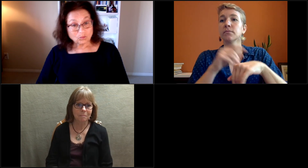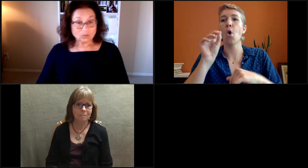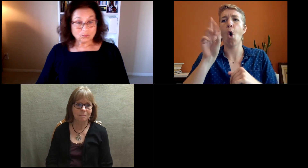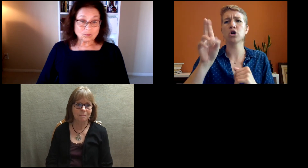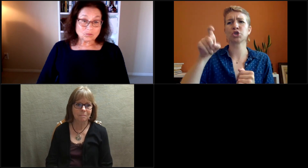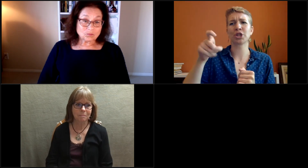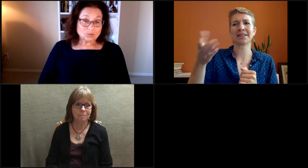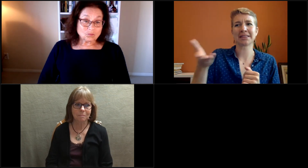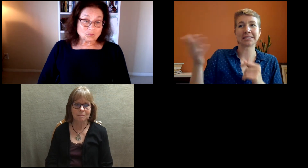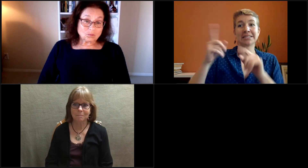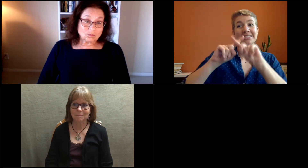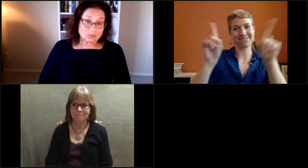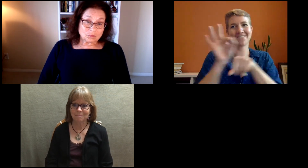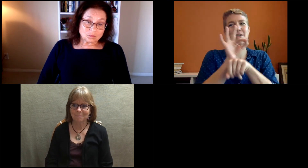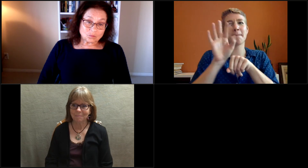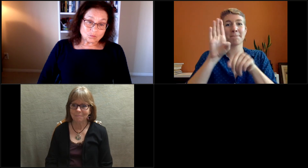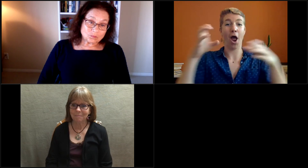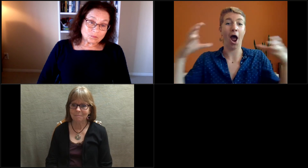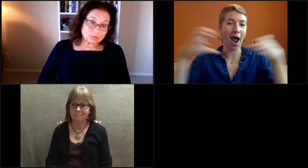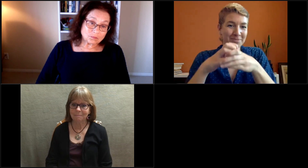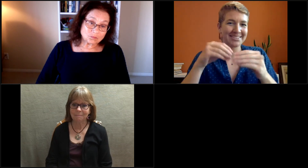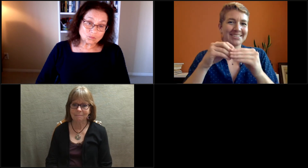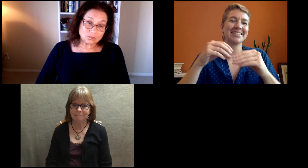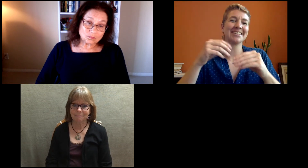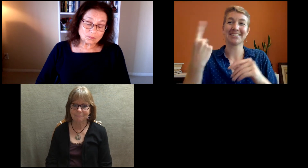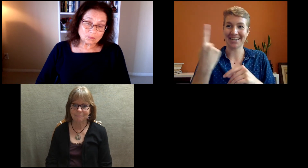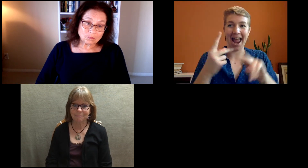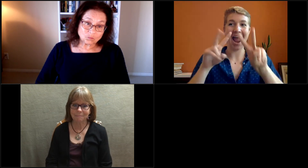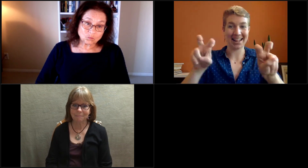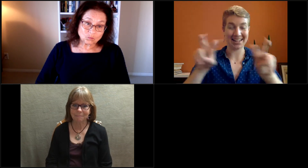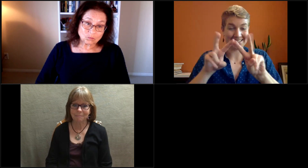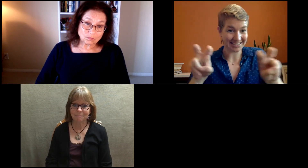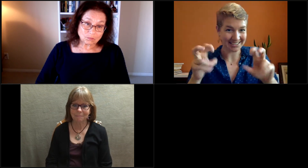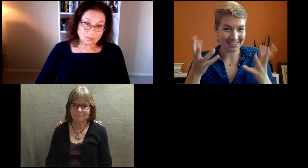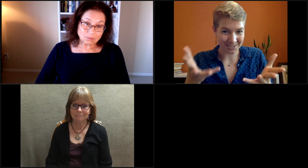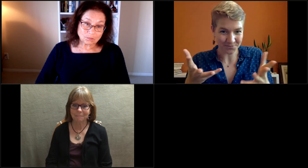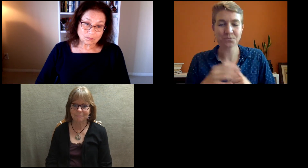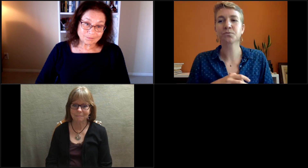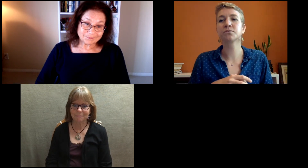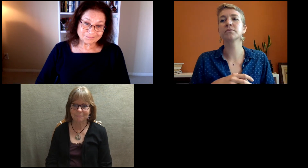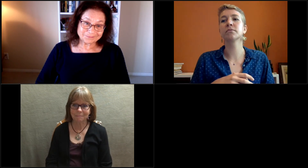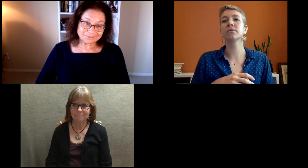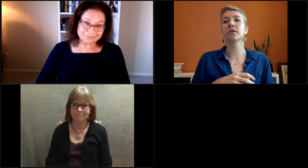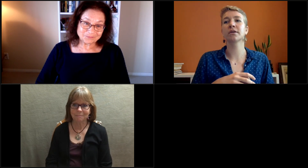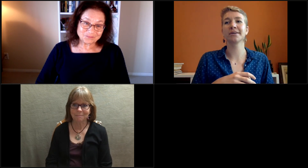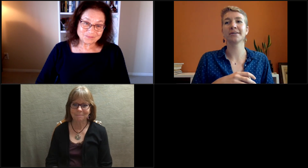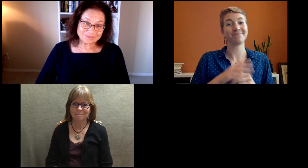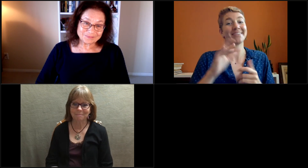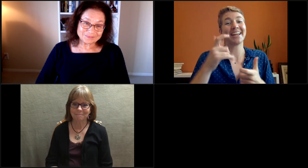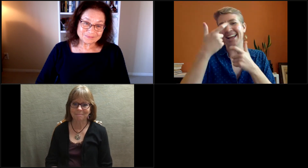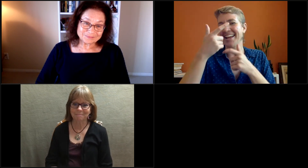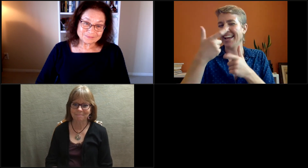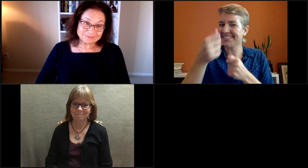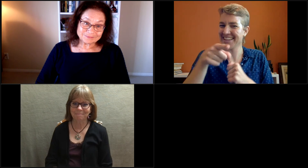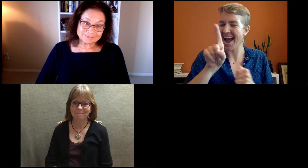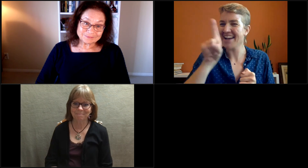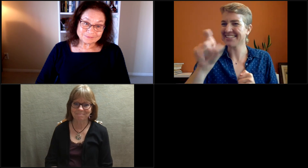Or should these different functions be collapsed into a single analysis?”